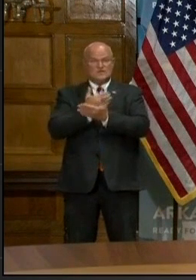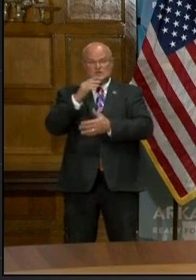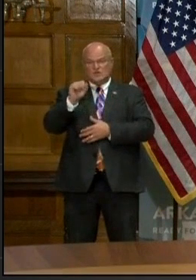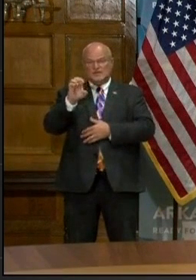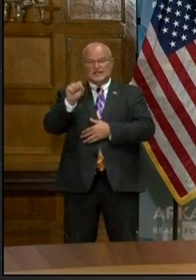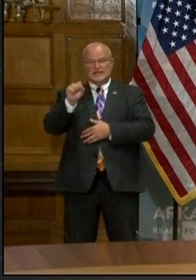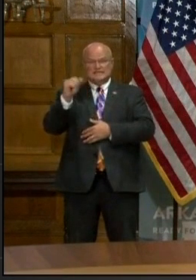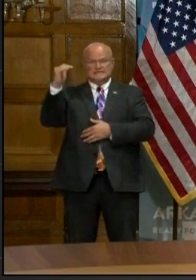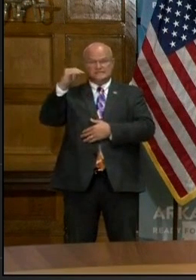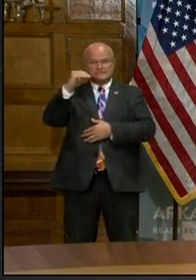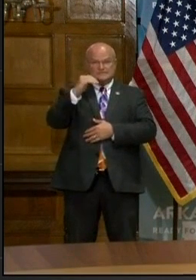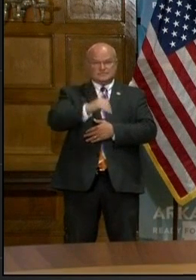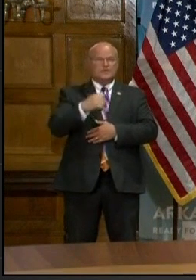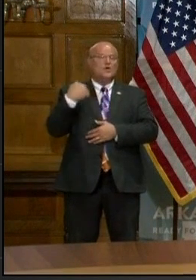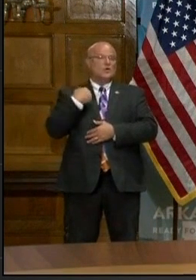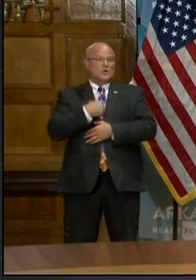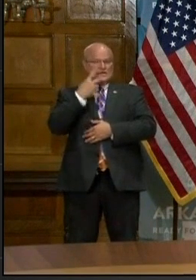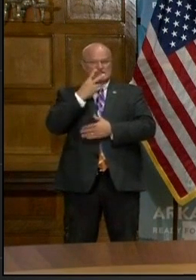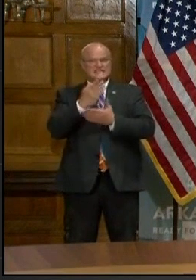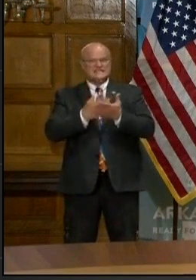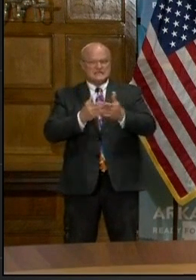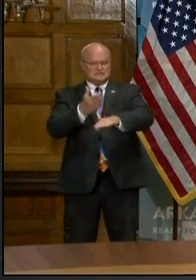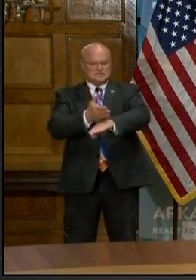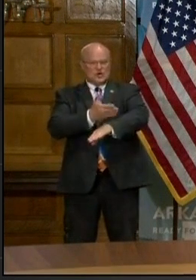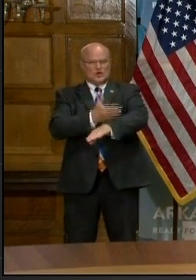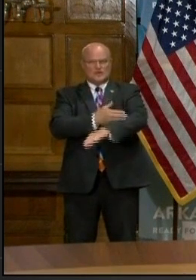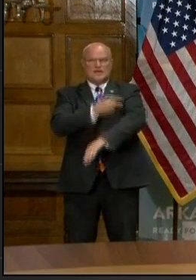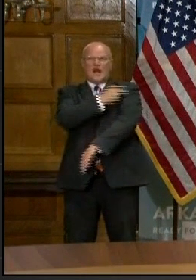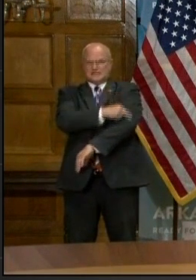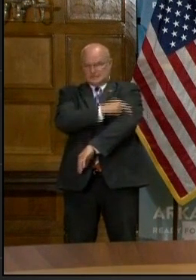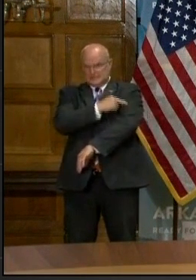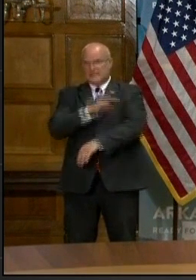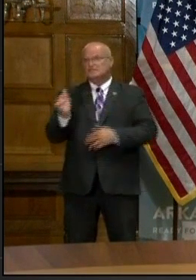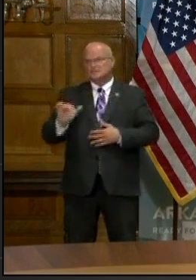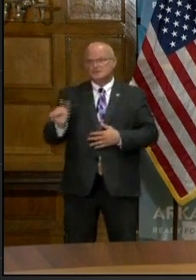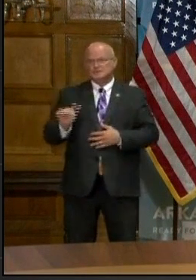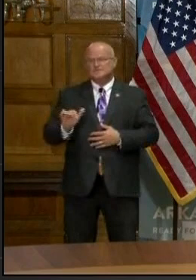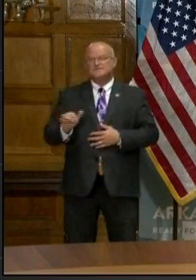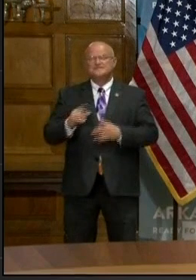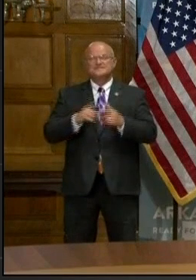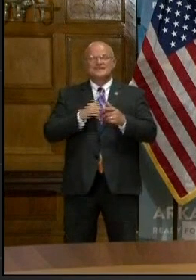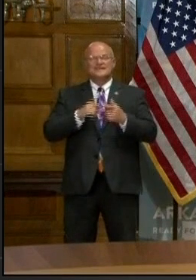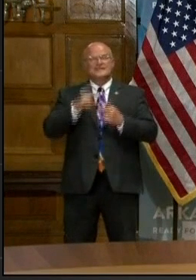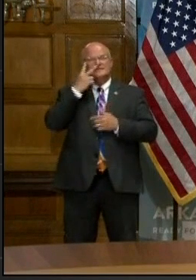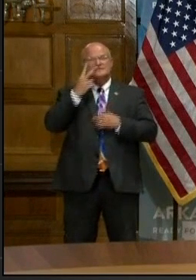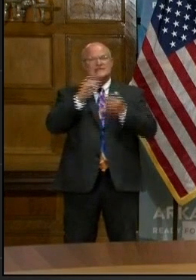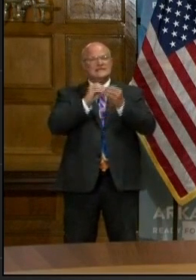HOSPITALIZED, WE STILL SEE THAT REACHING THE 300 MARK. HOPEFULLY, AS WE SEE THE NEW